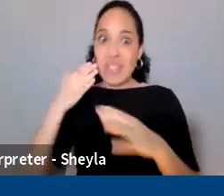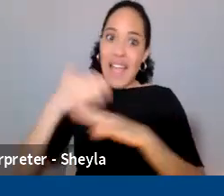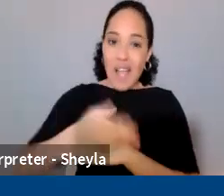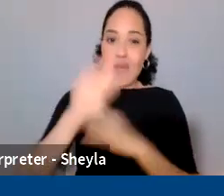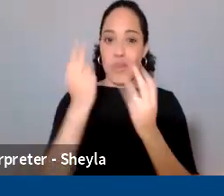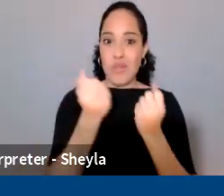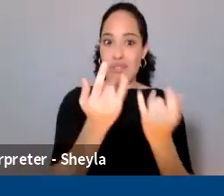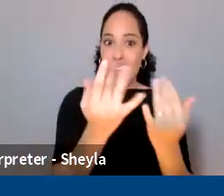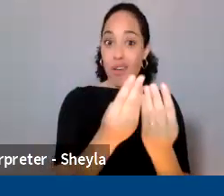next slide please